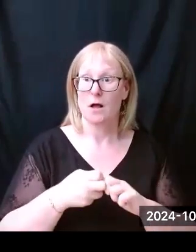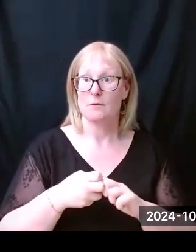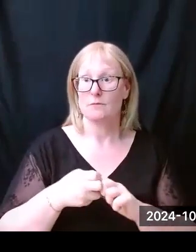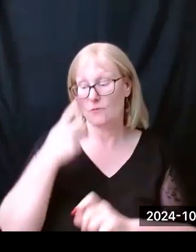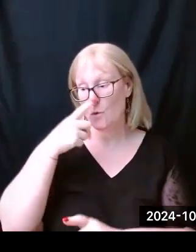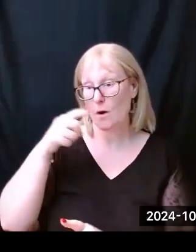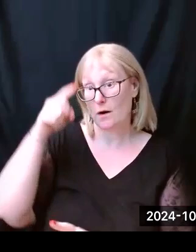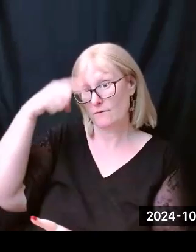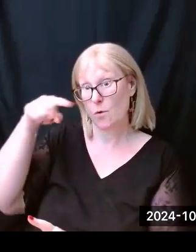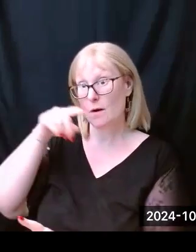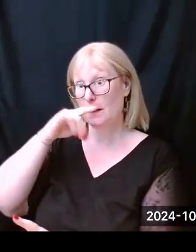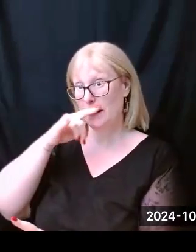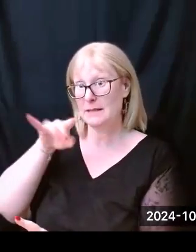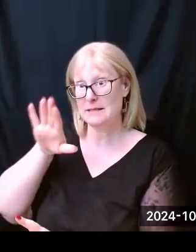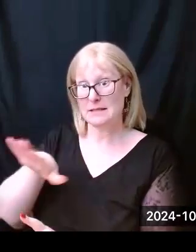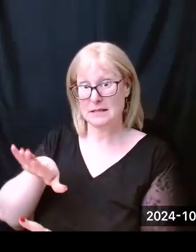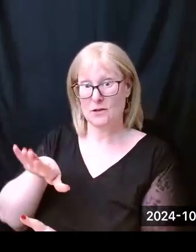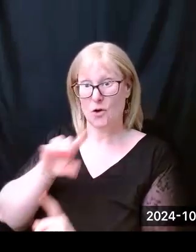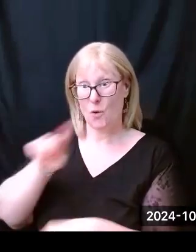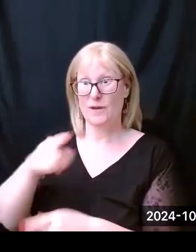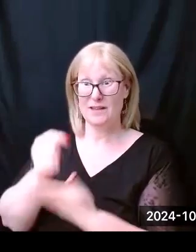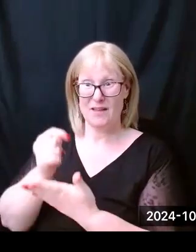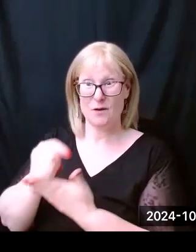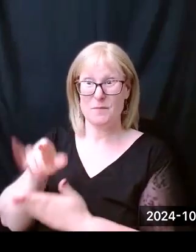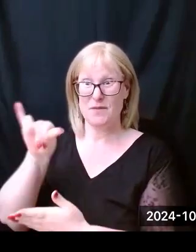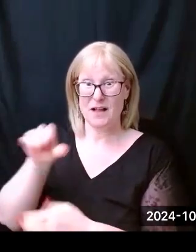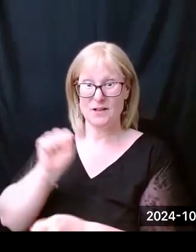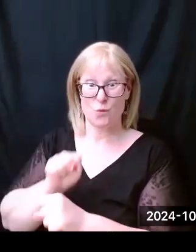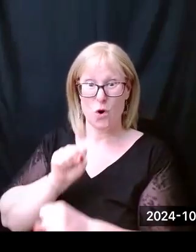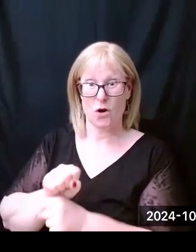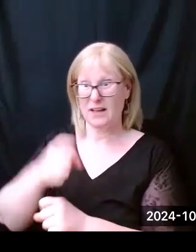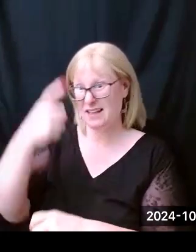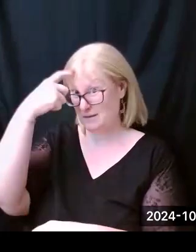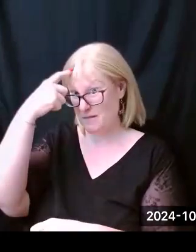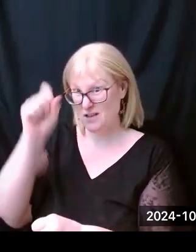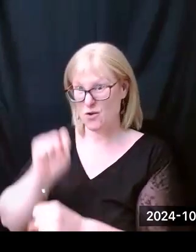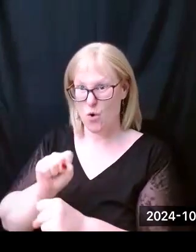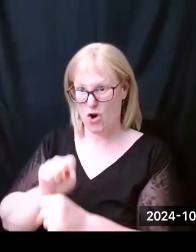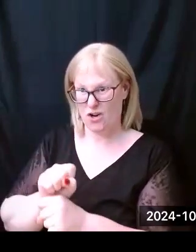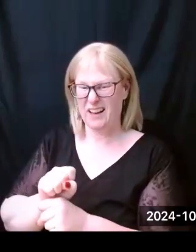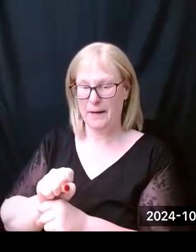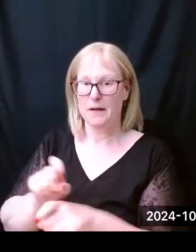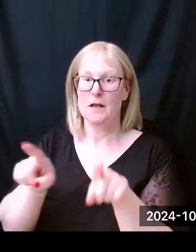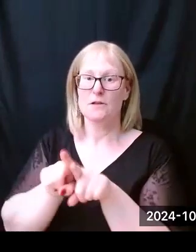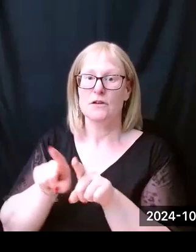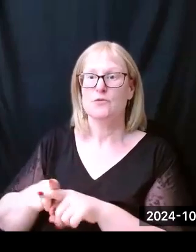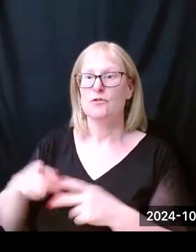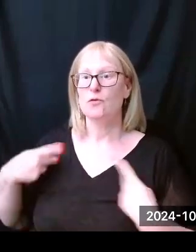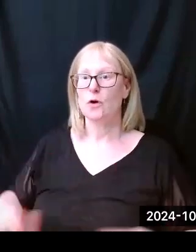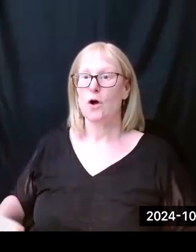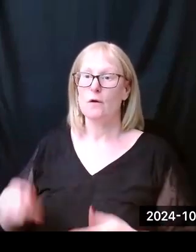Going to therapy is work, right? That's mental work. Just like if you were going to physical therapy, that's physical work.